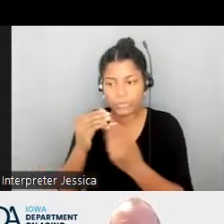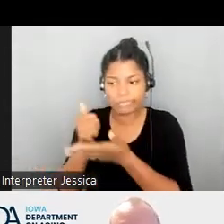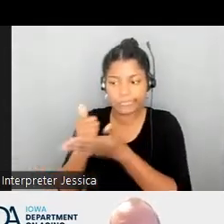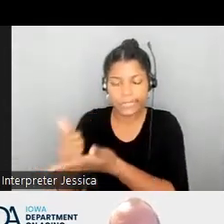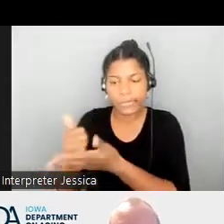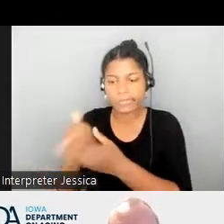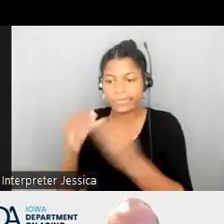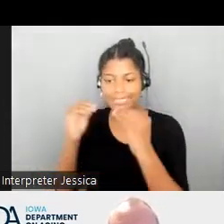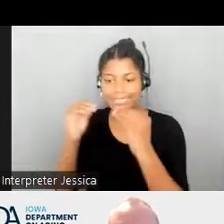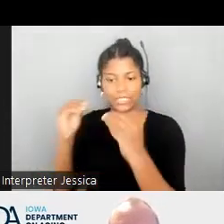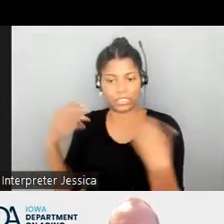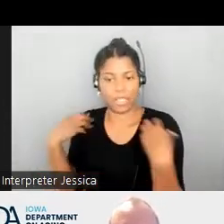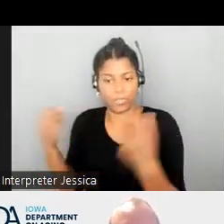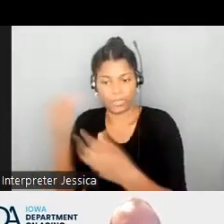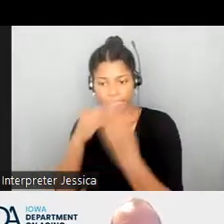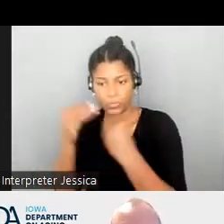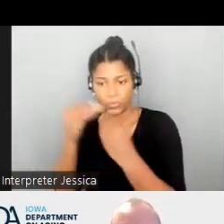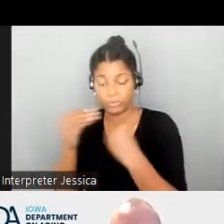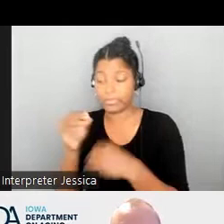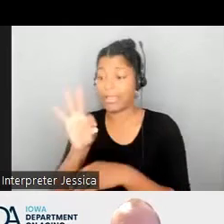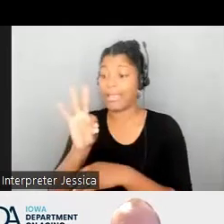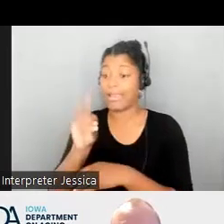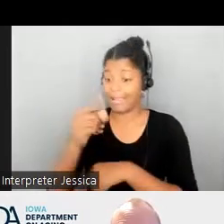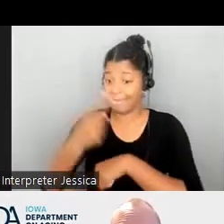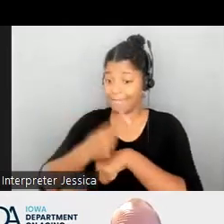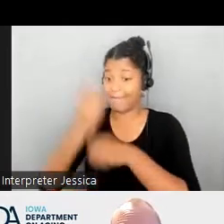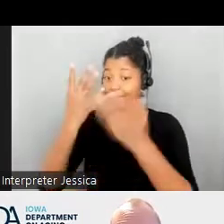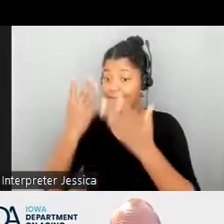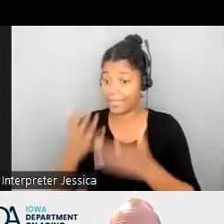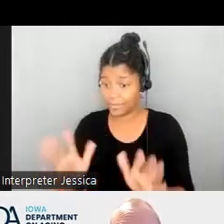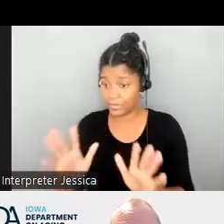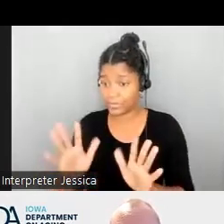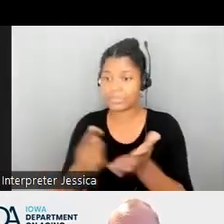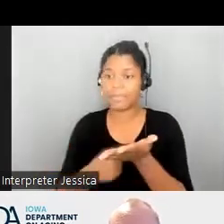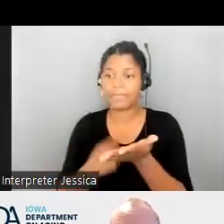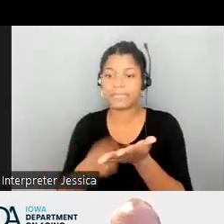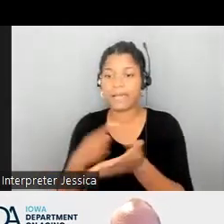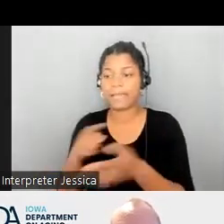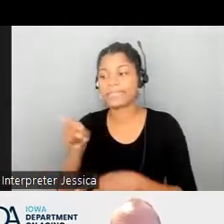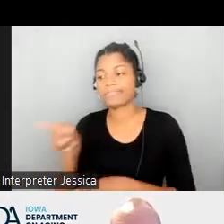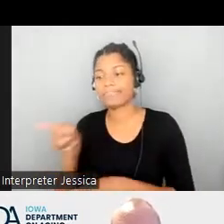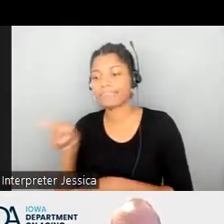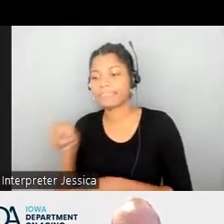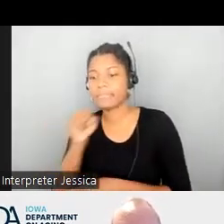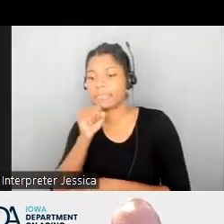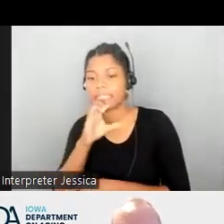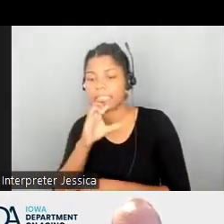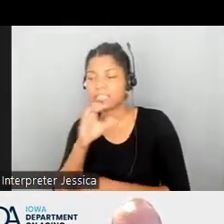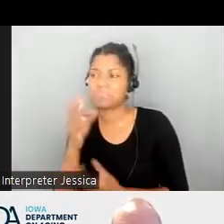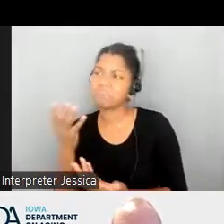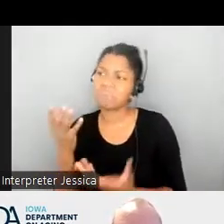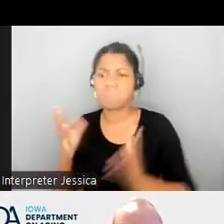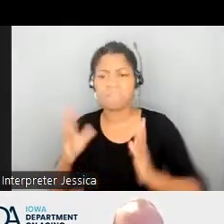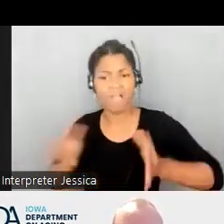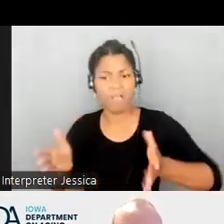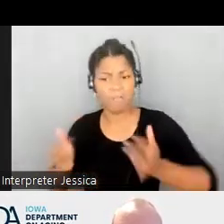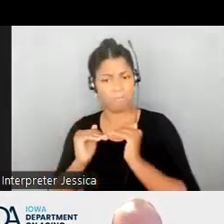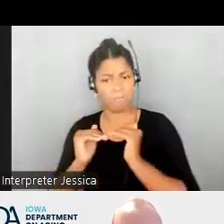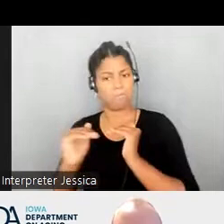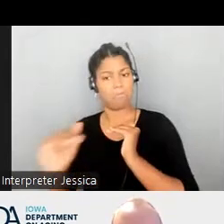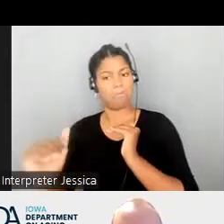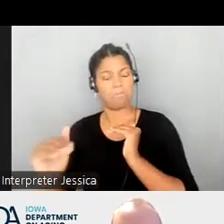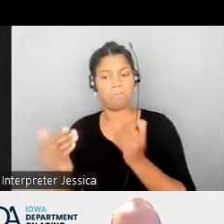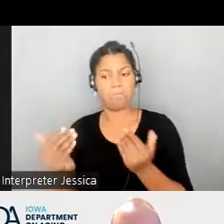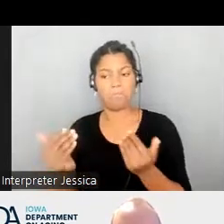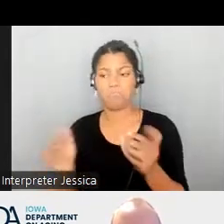of 90 days, many times these are the senior is stabilized and back to their level of living